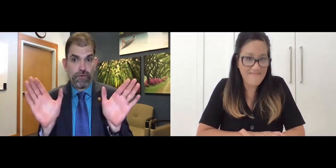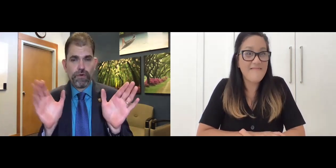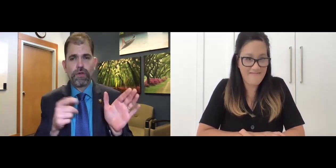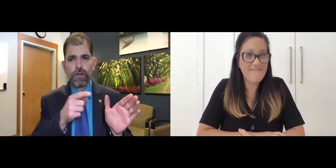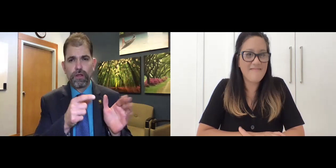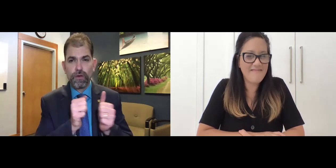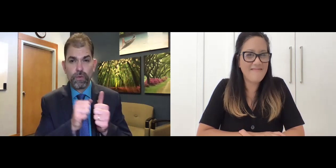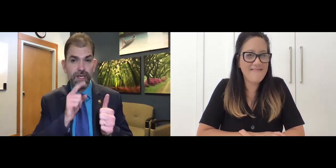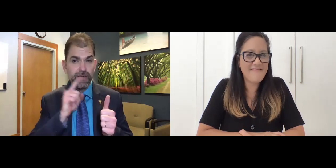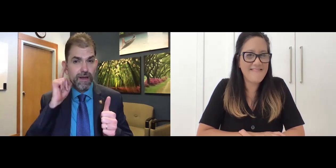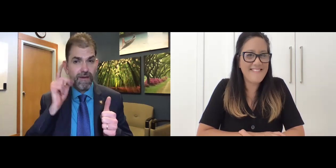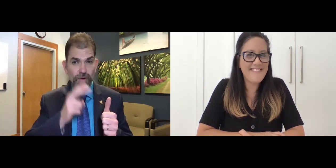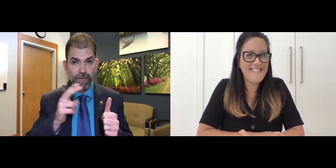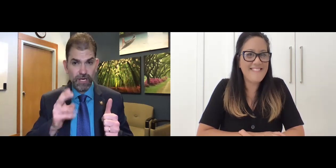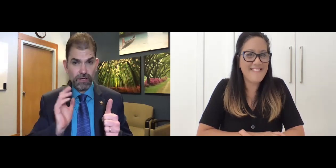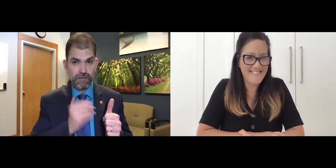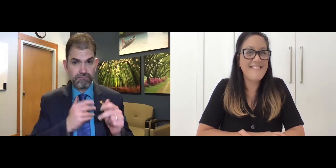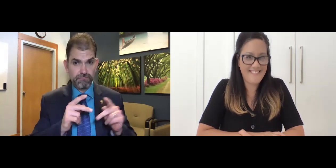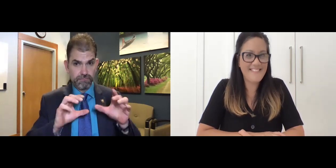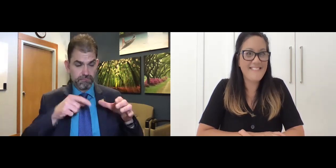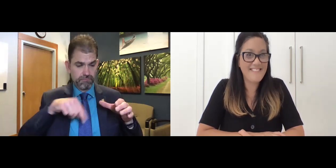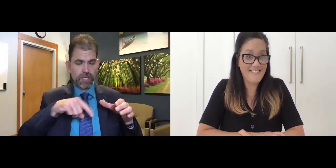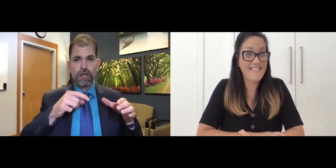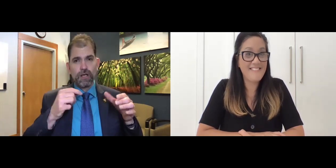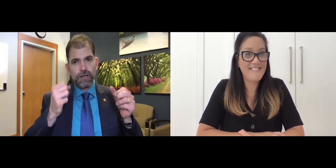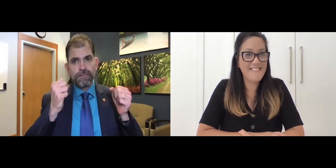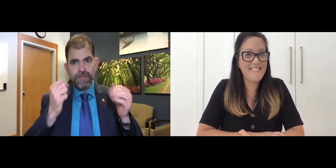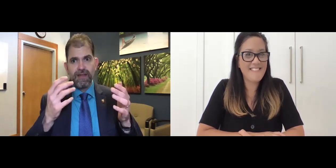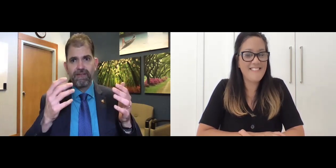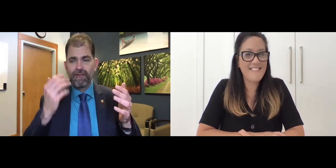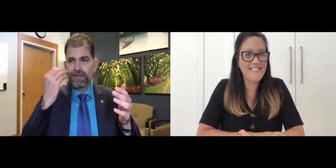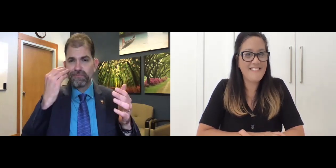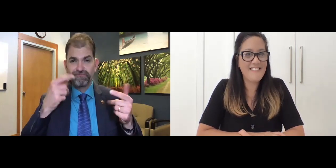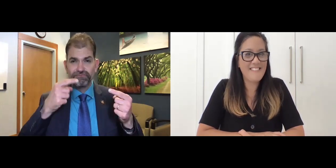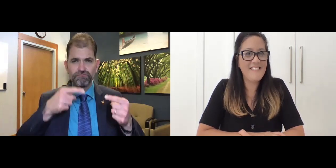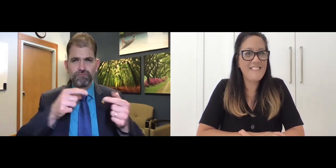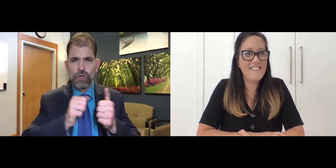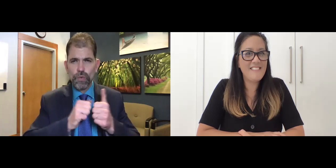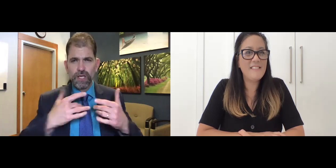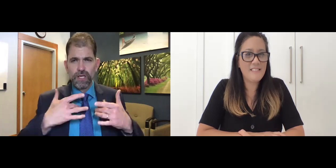So in general with deaf and hard of hearing people as a group